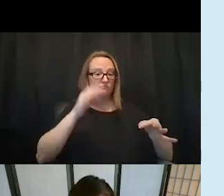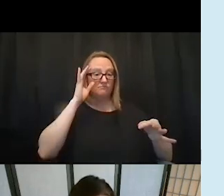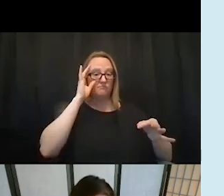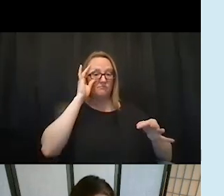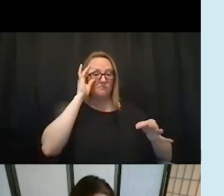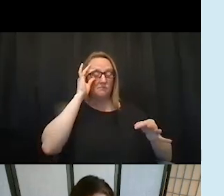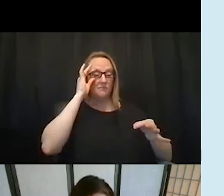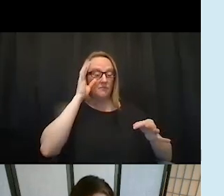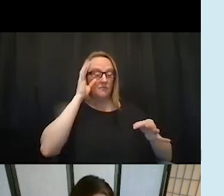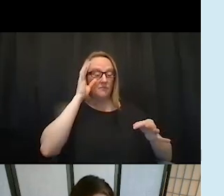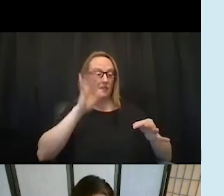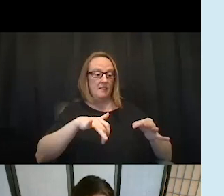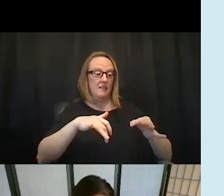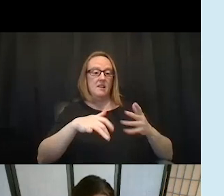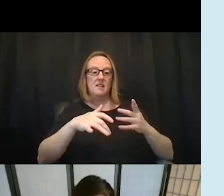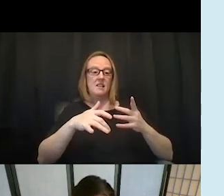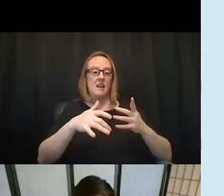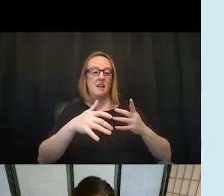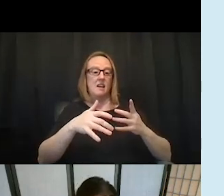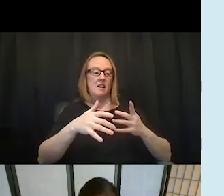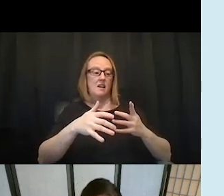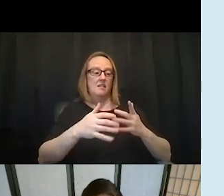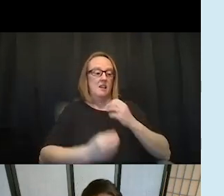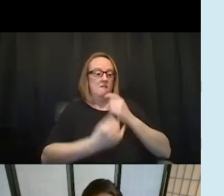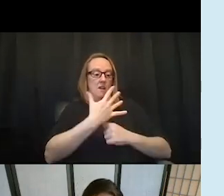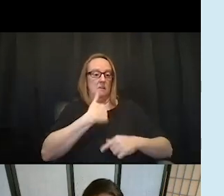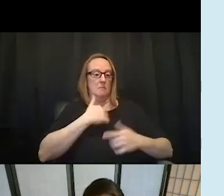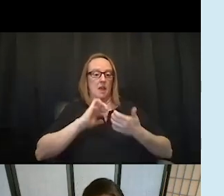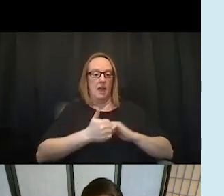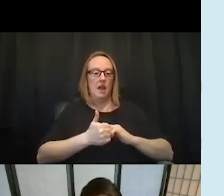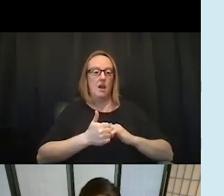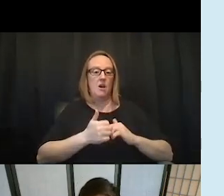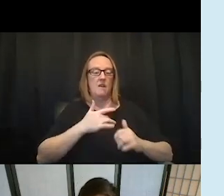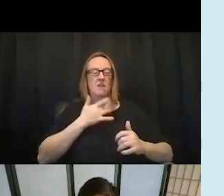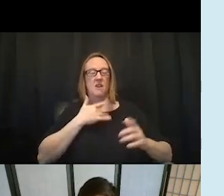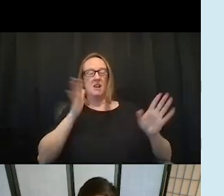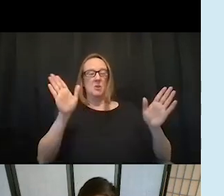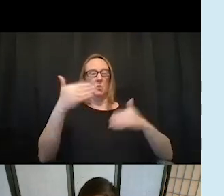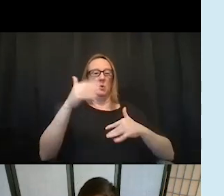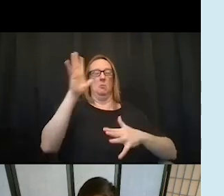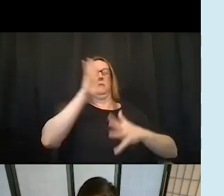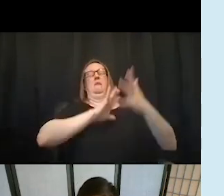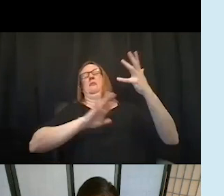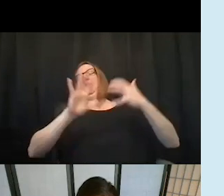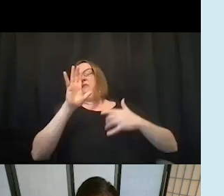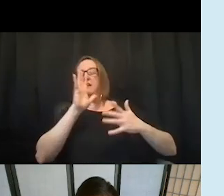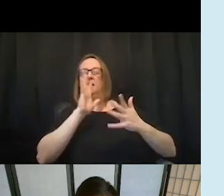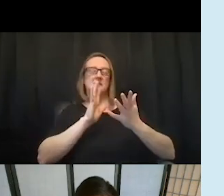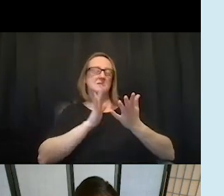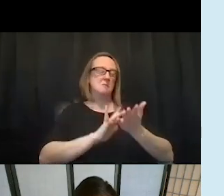me down and the room that spins when I tried to walk. Medications, supplements, exercise, sleep,